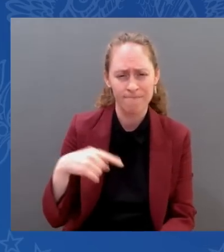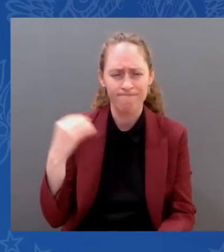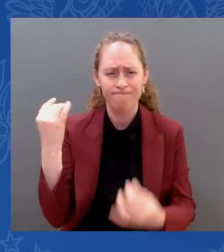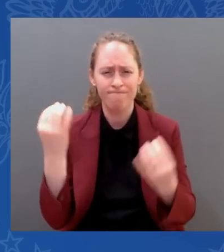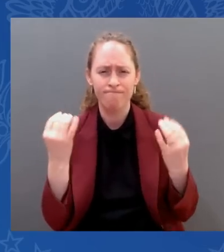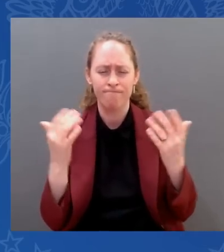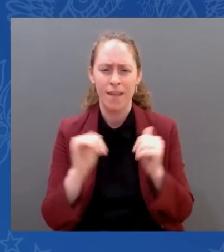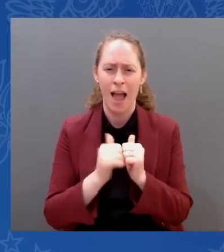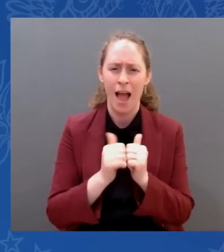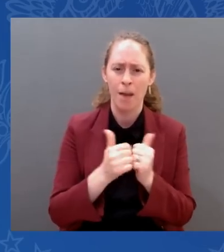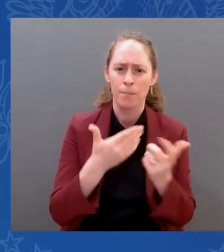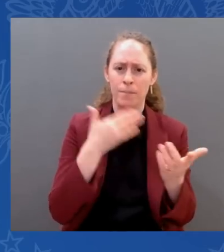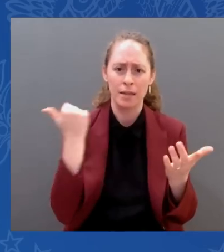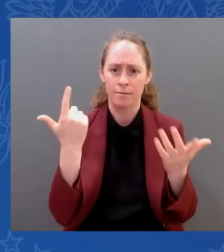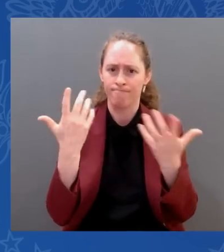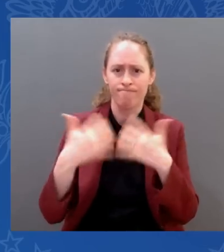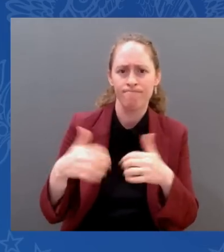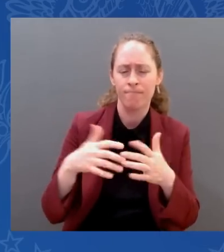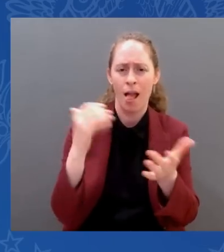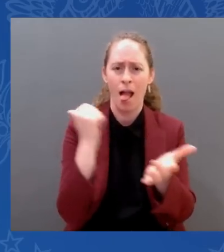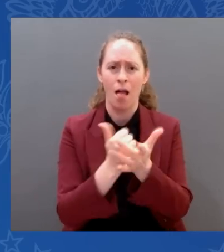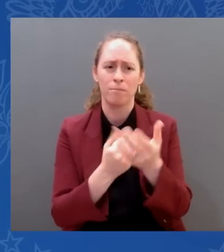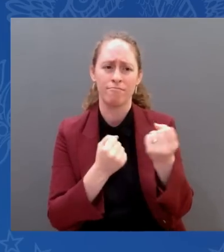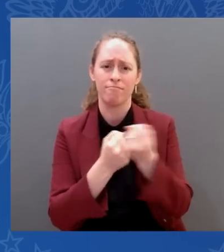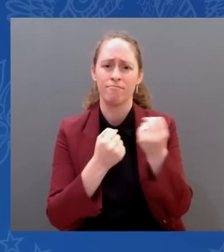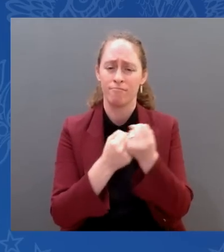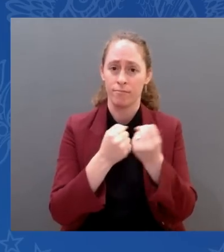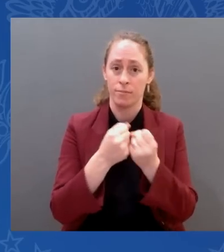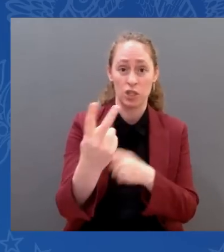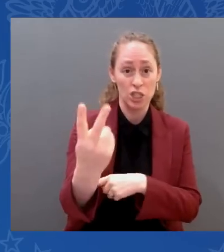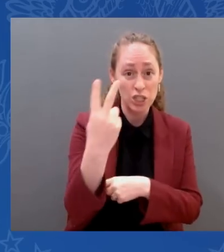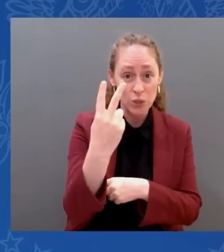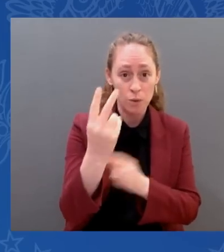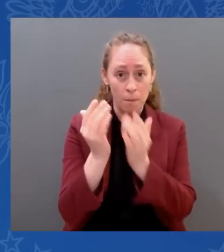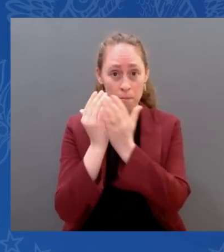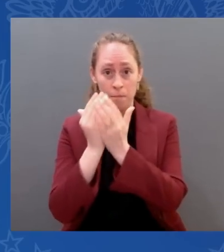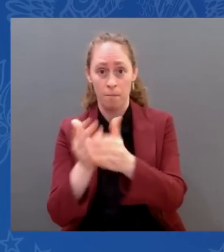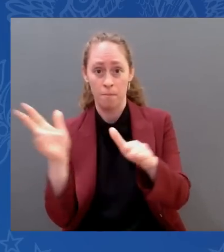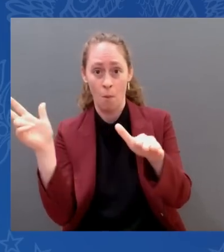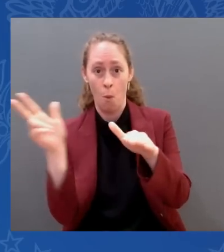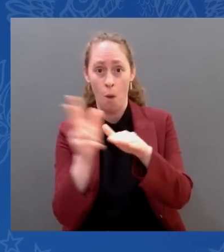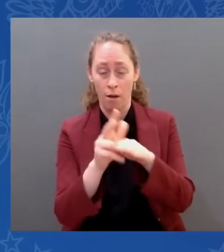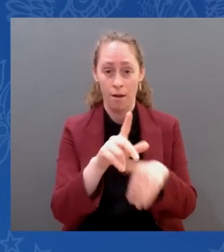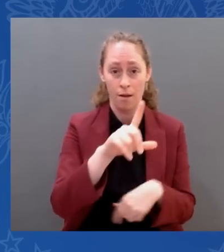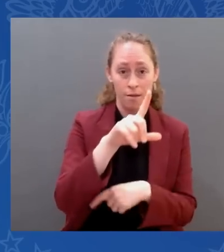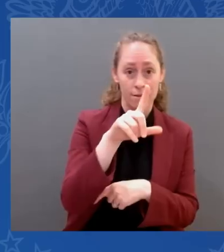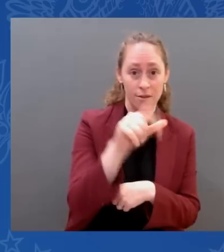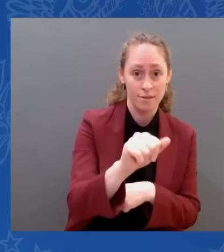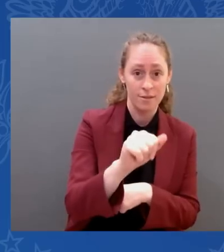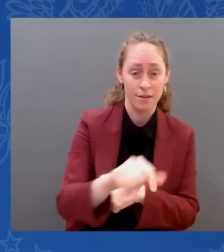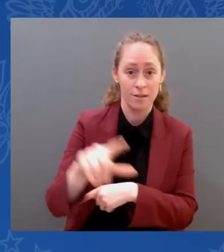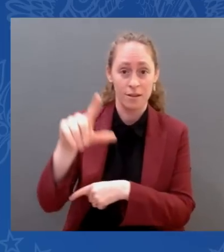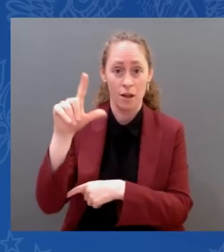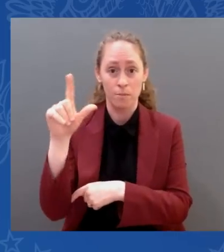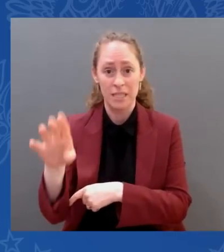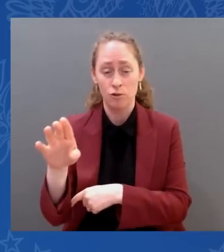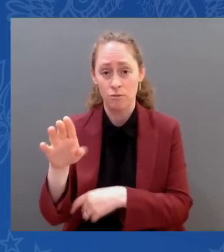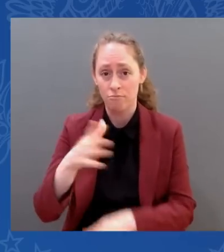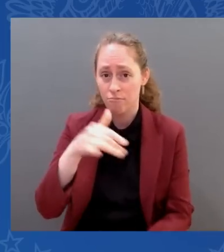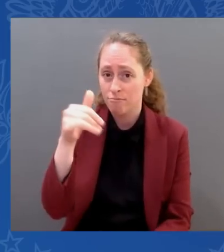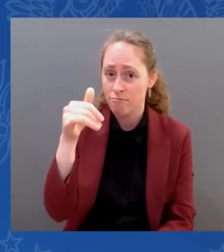repeatedly shatter cargo volume records and.